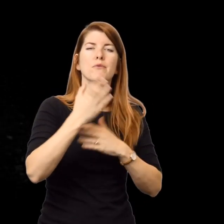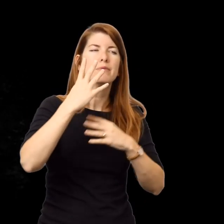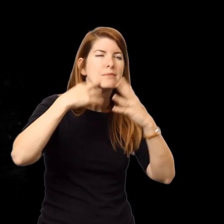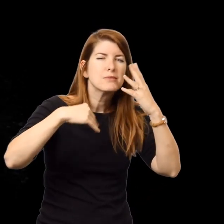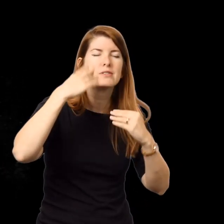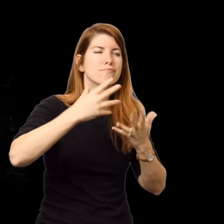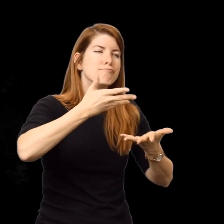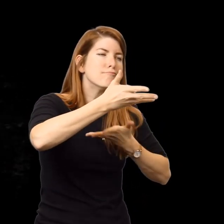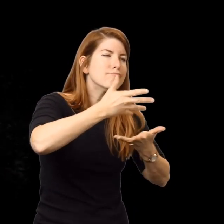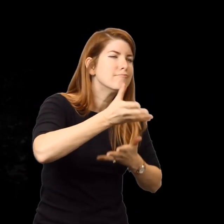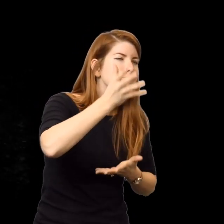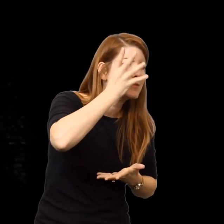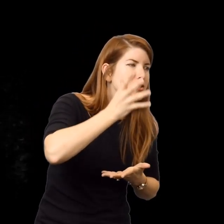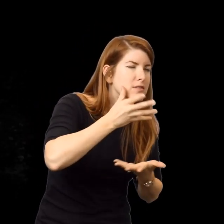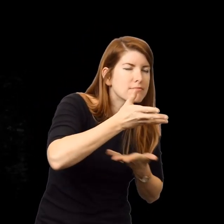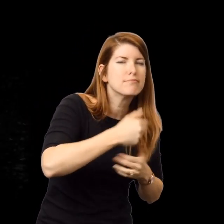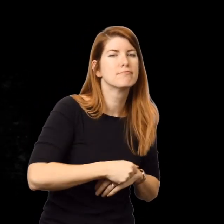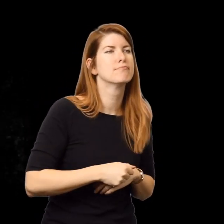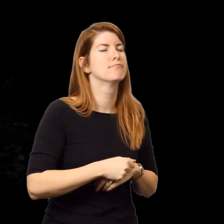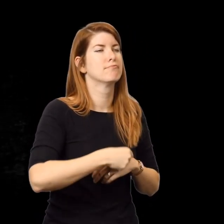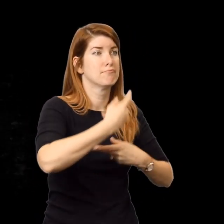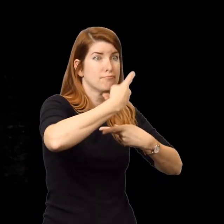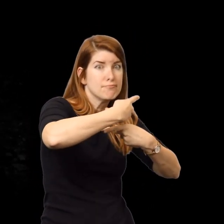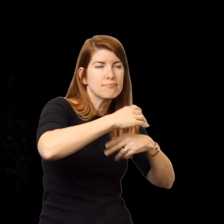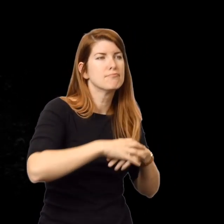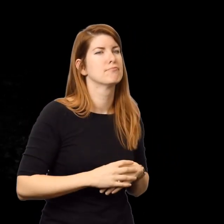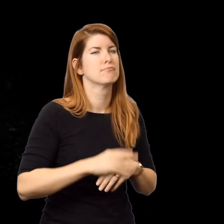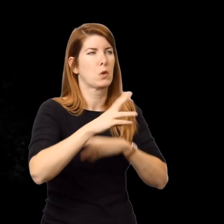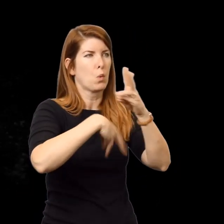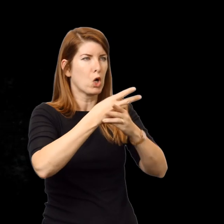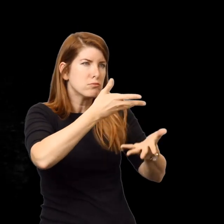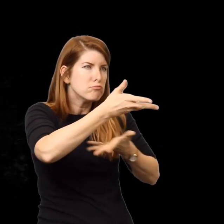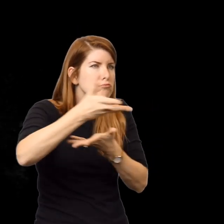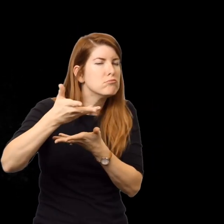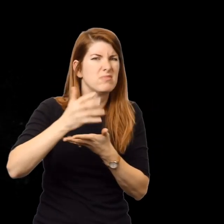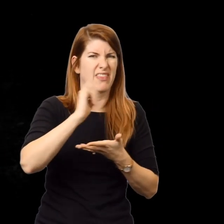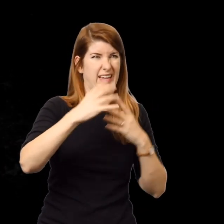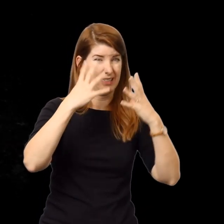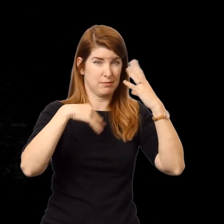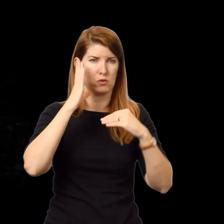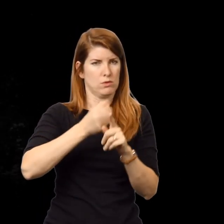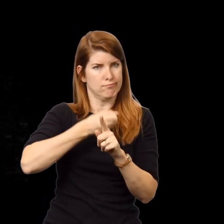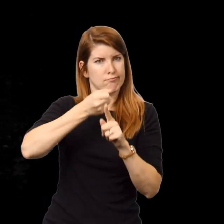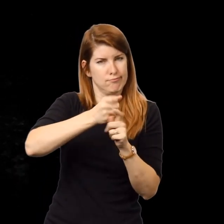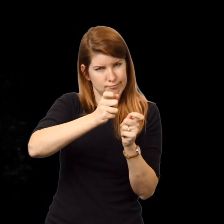primary caretakers, and interactions with the world. Experience changes the brain.